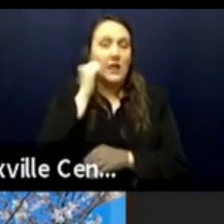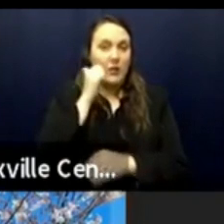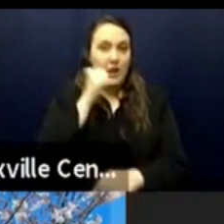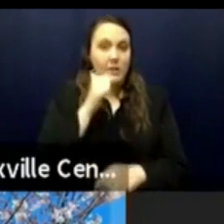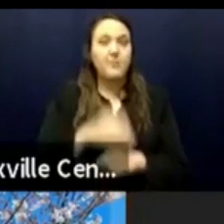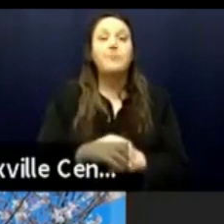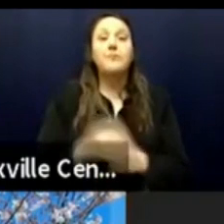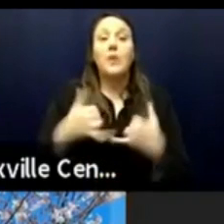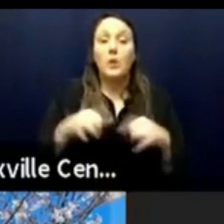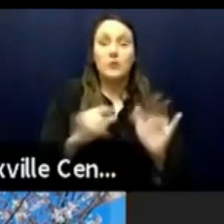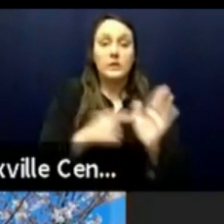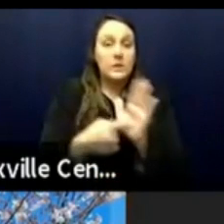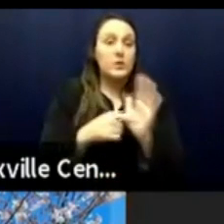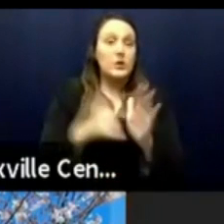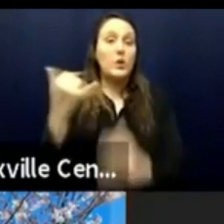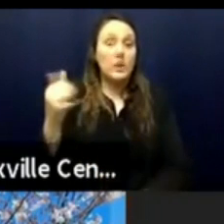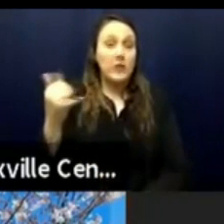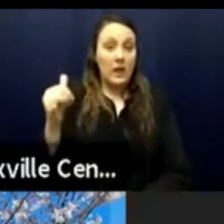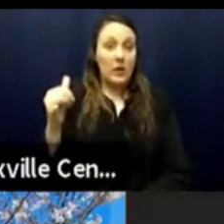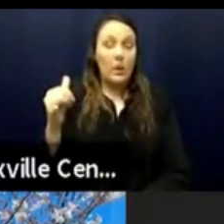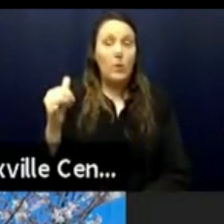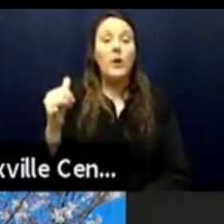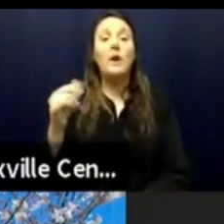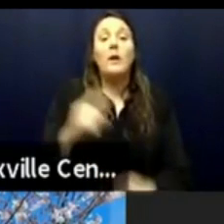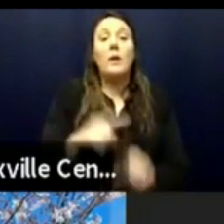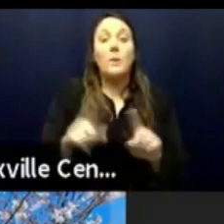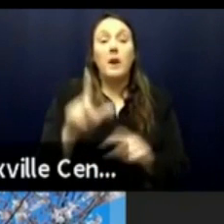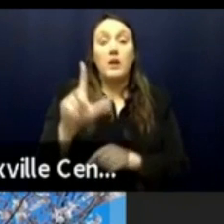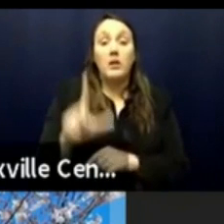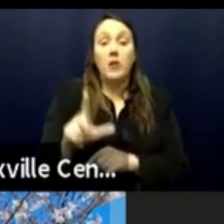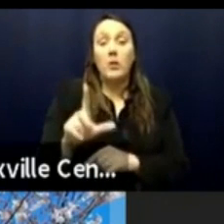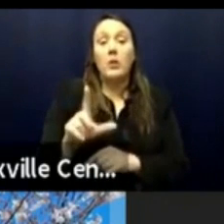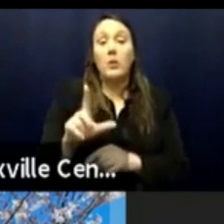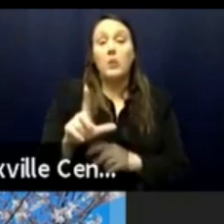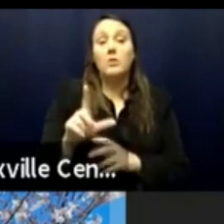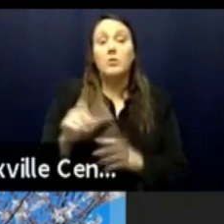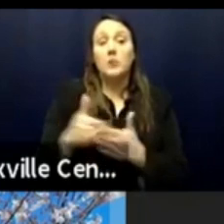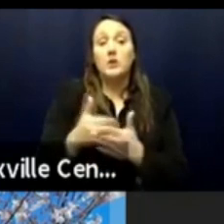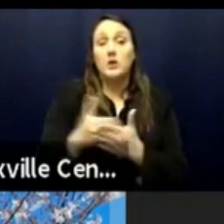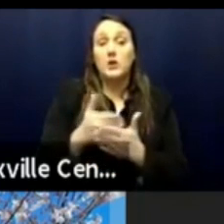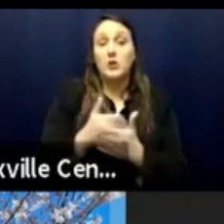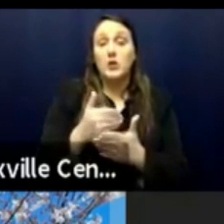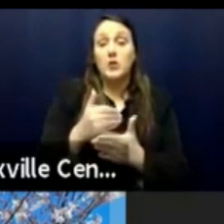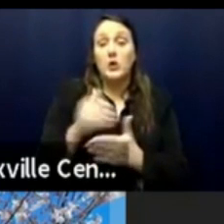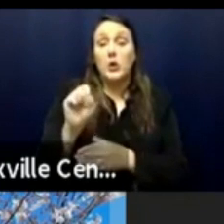INDICATES A STABLE OR DECREASING TREND. HOWEVER, WE WILL STILL HAVE